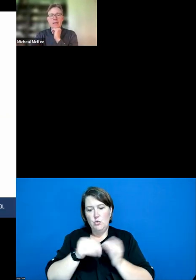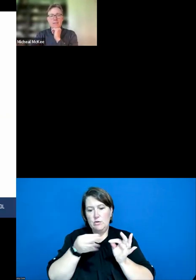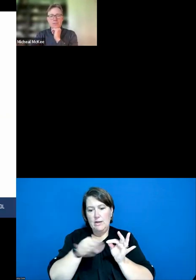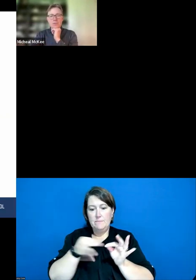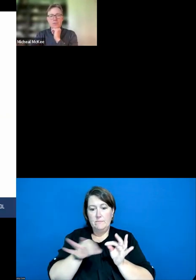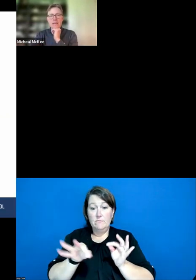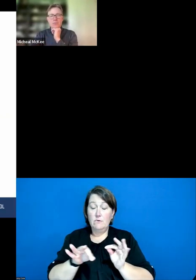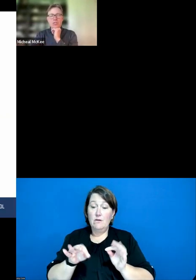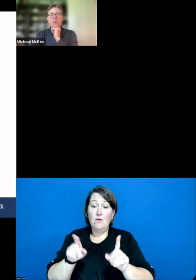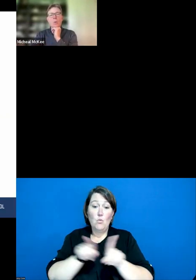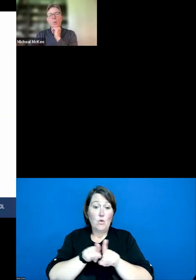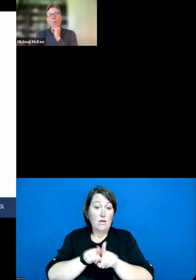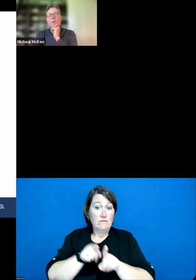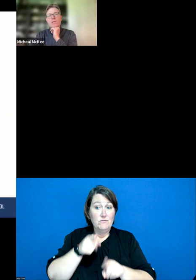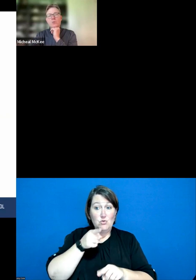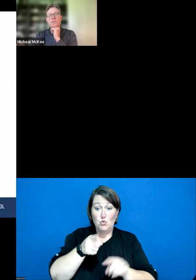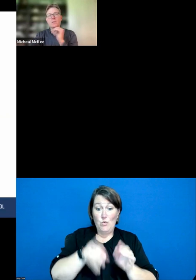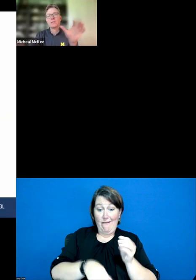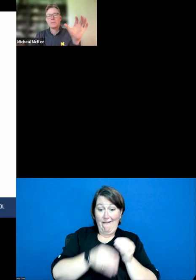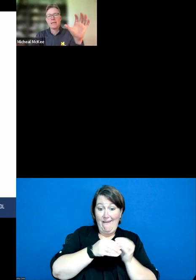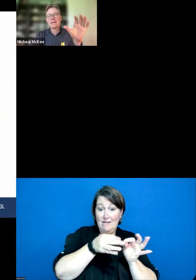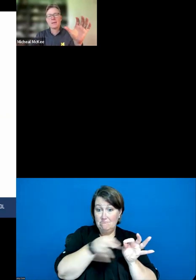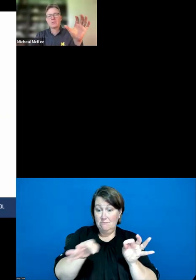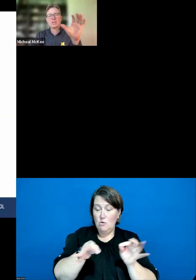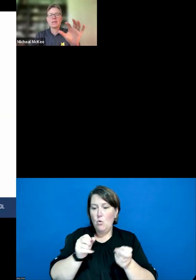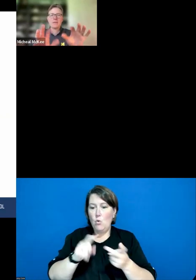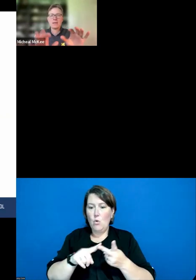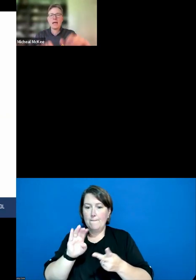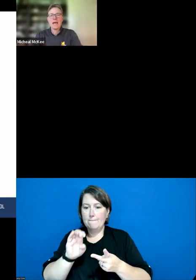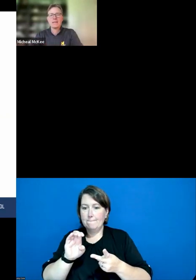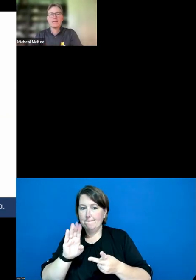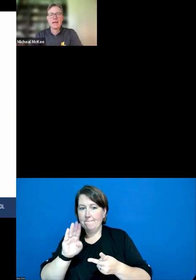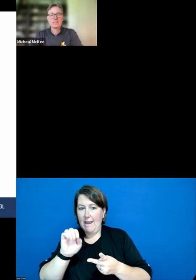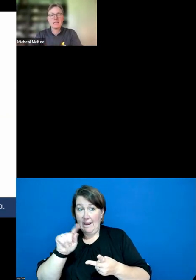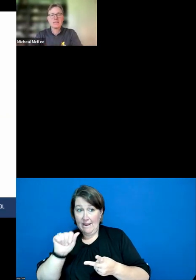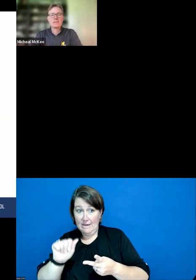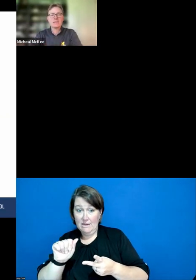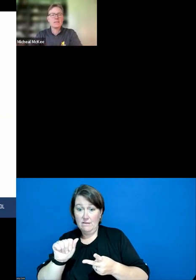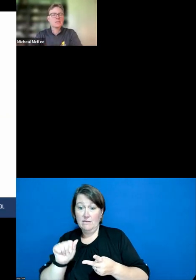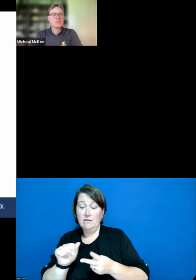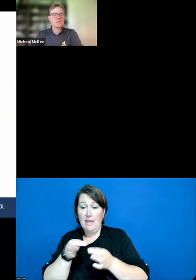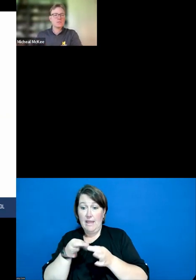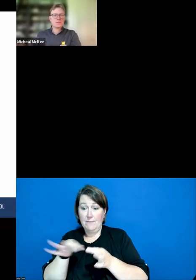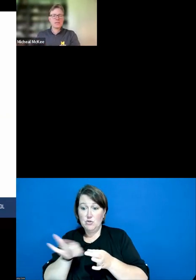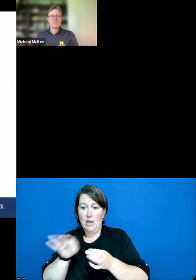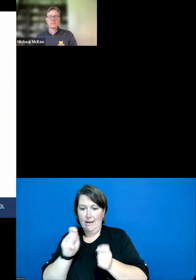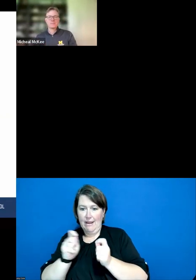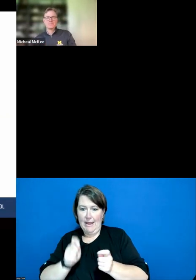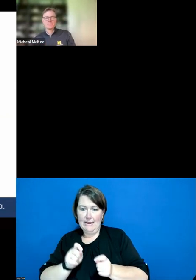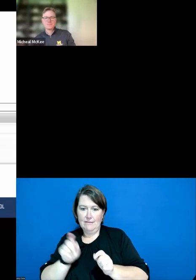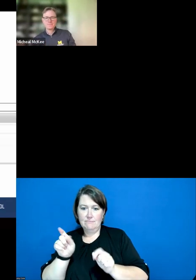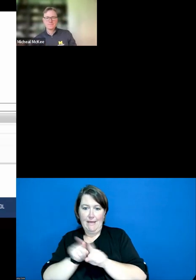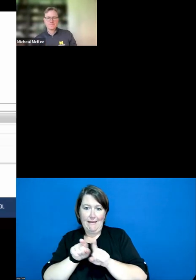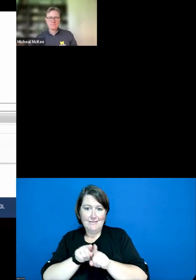insert the captioning or use some of the Beta captioning and then edit as needed. Let's go to the next mine.